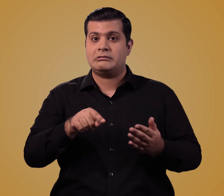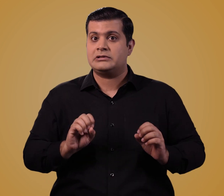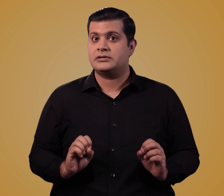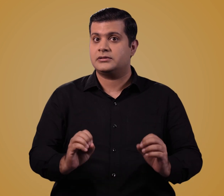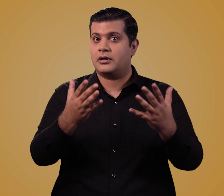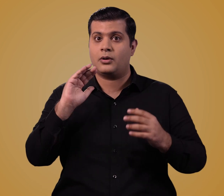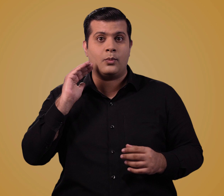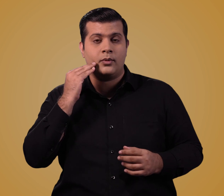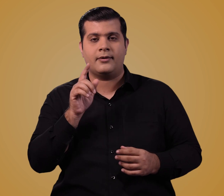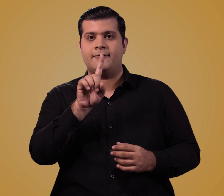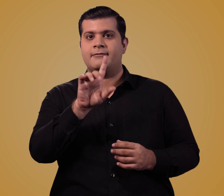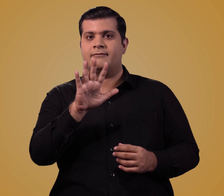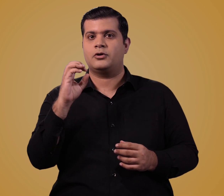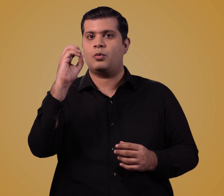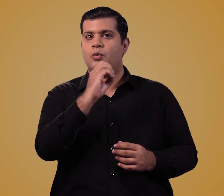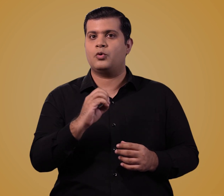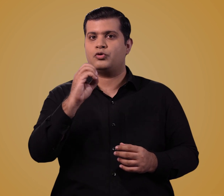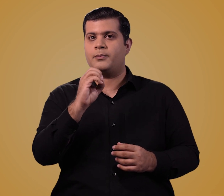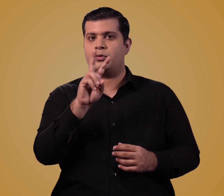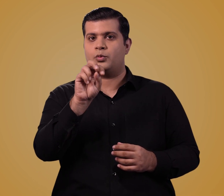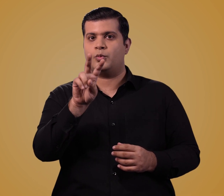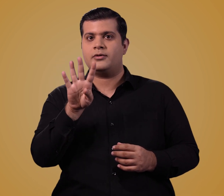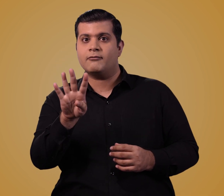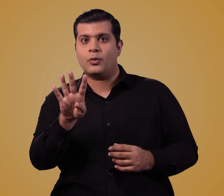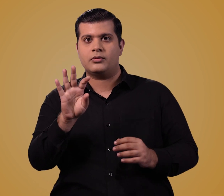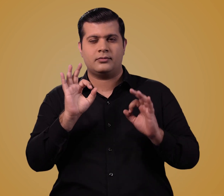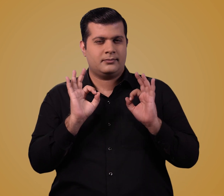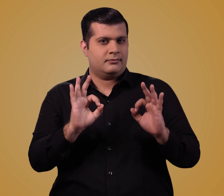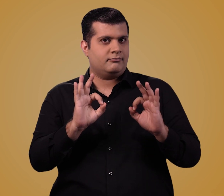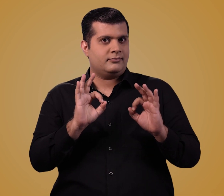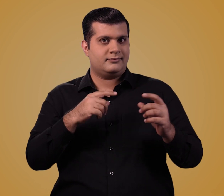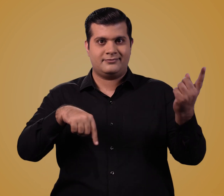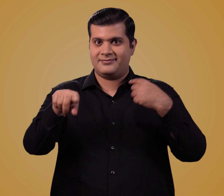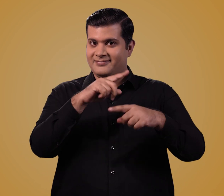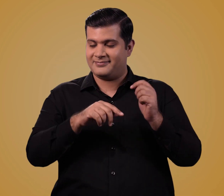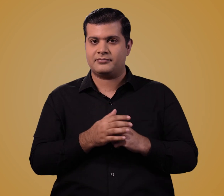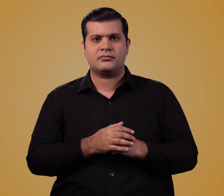The new batch is starting from 15th October 2024. Wonderful!